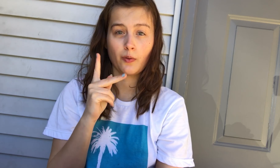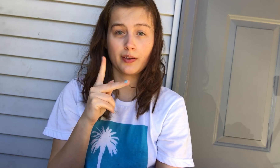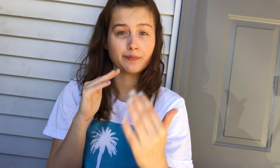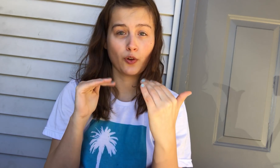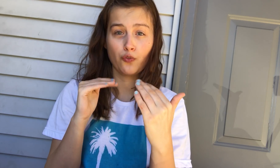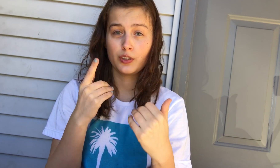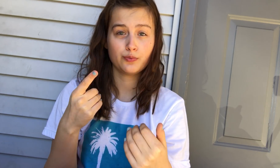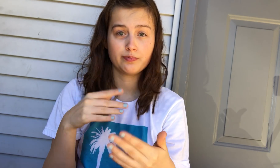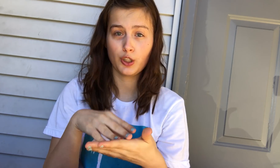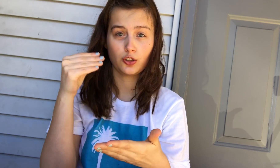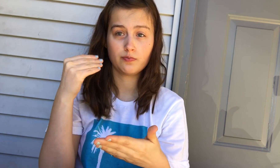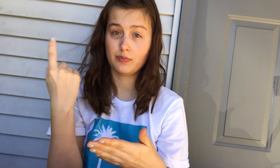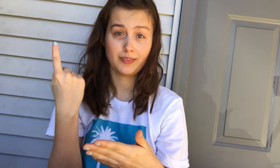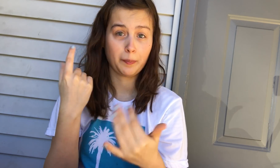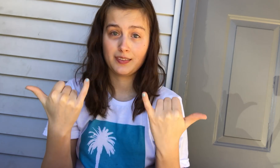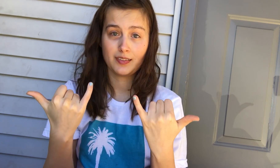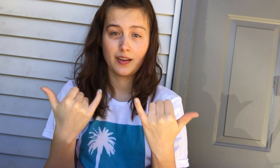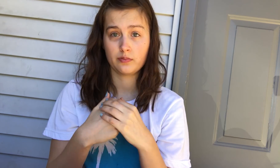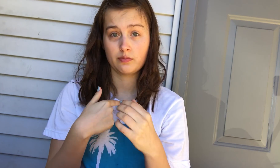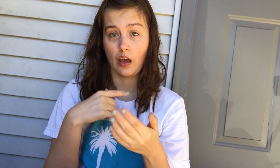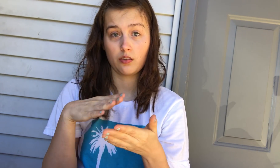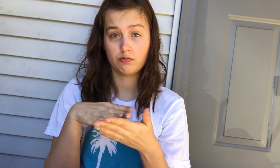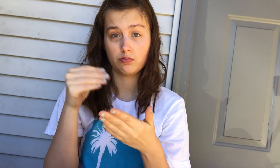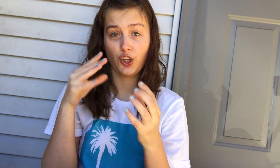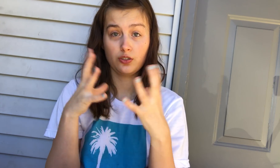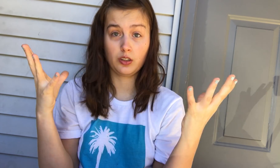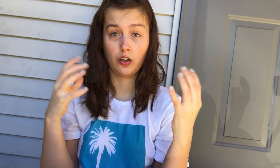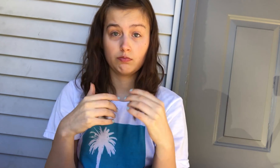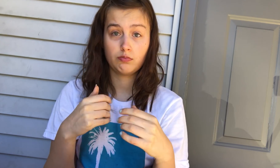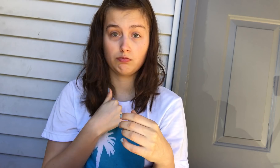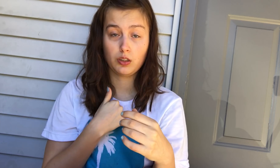Alright, hopefully, you learned something today. I know I learned a lot.